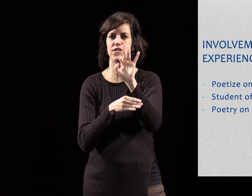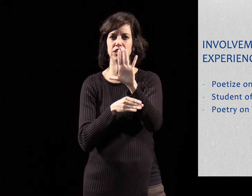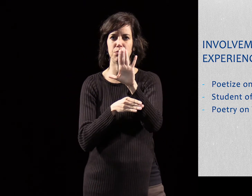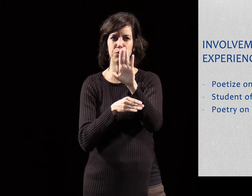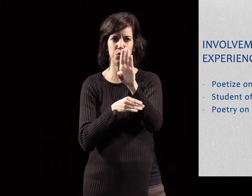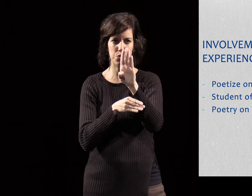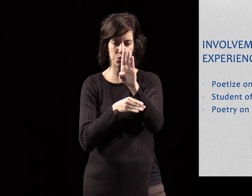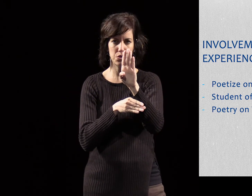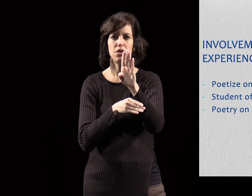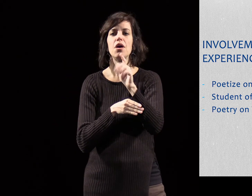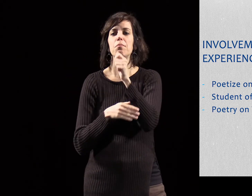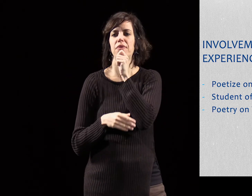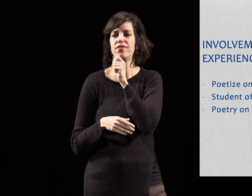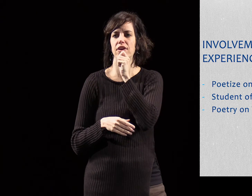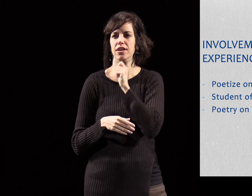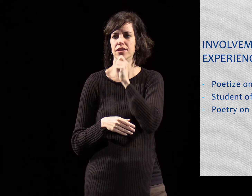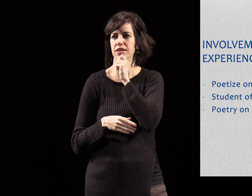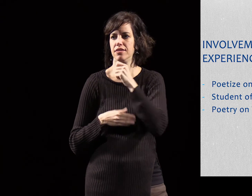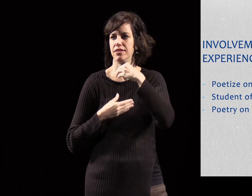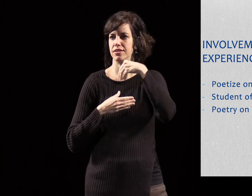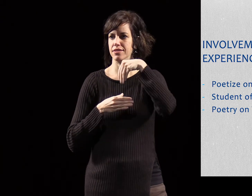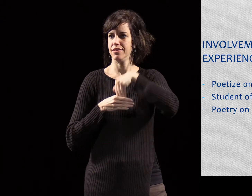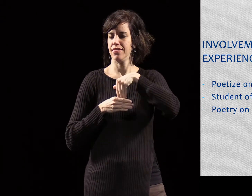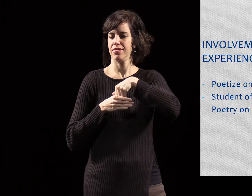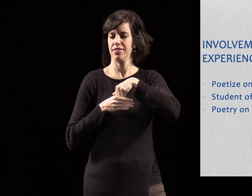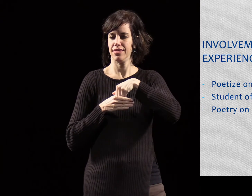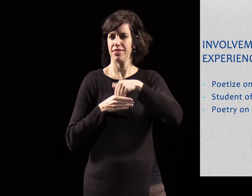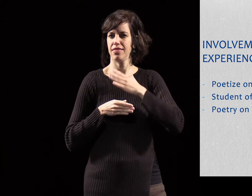I also teach a course on Facebook.